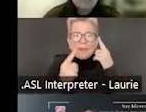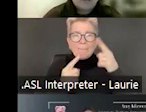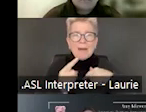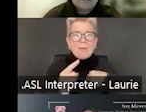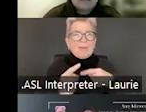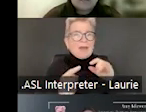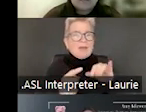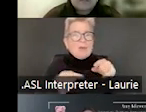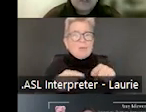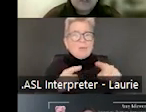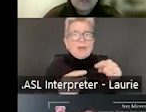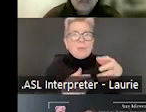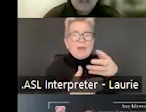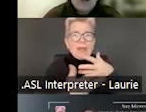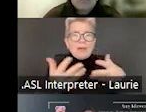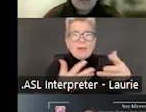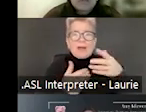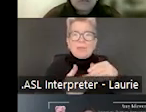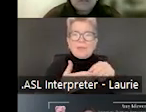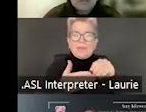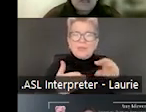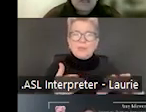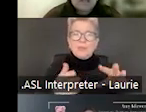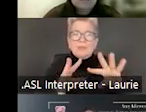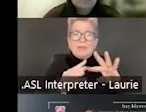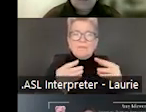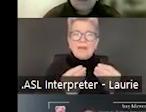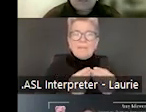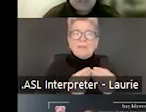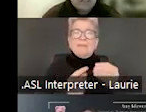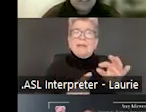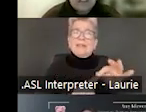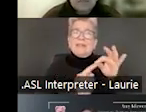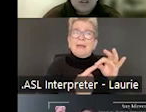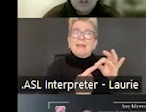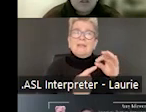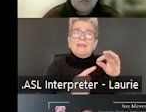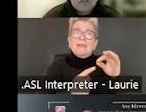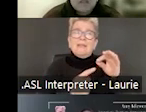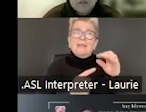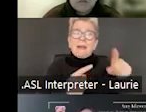interacting with our students, our families, especially about the state of our economy.